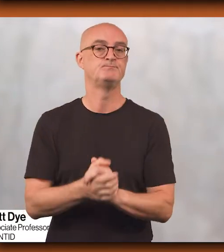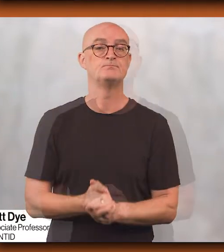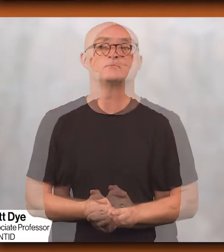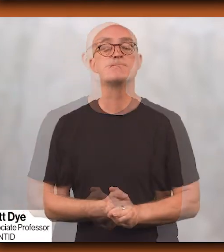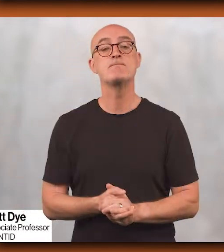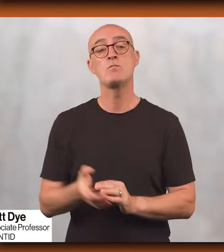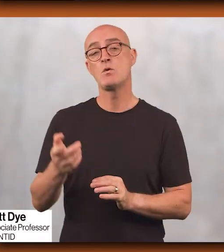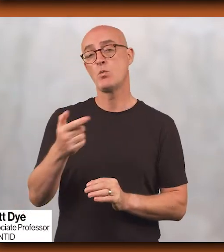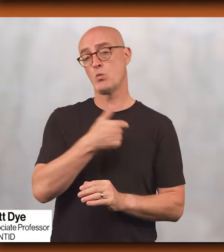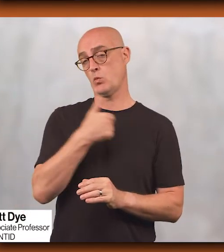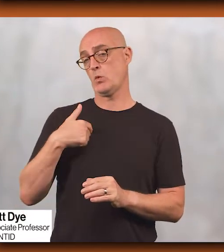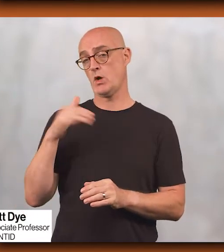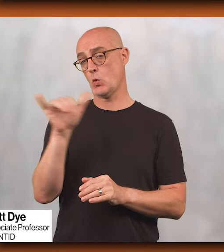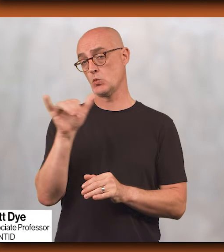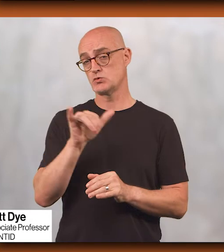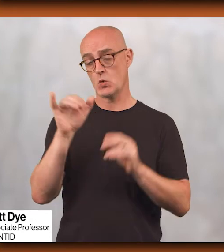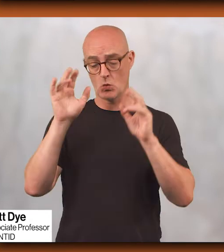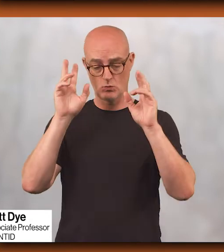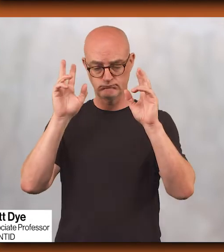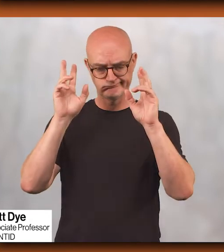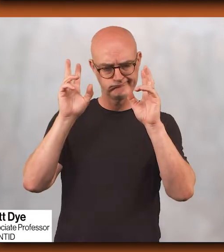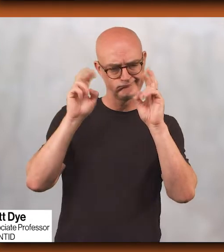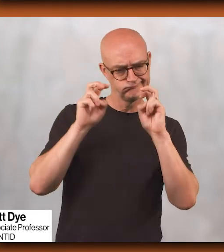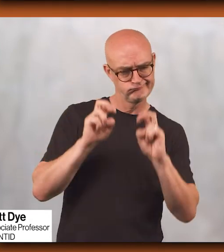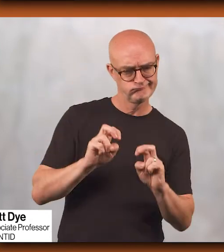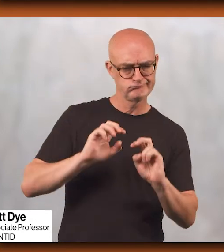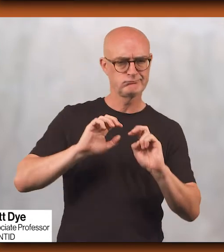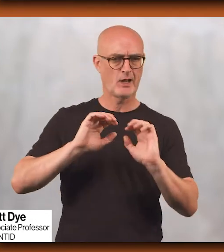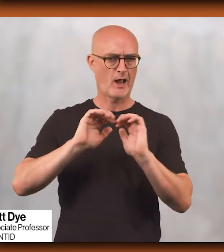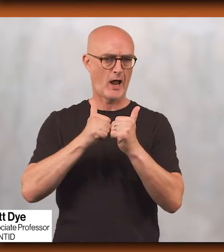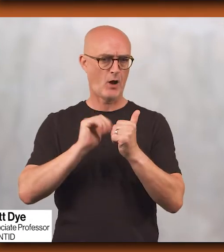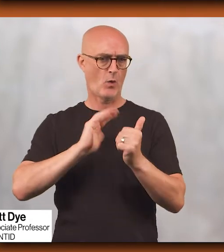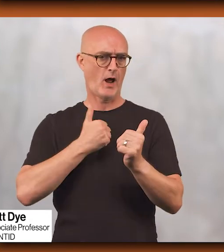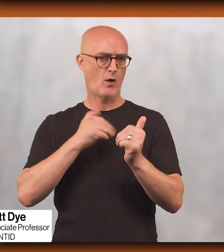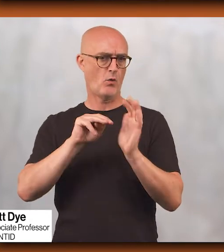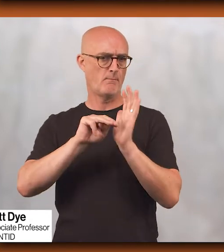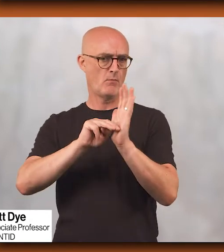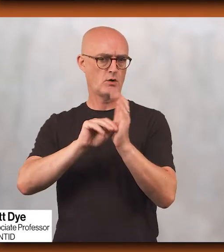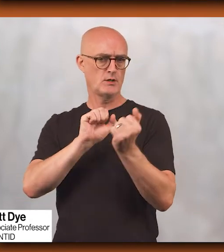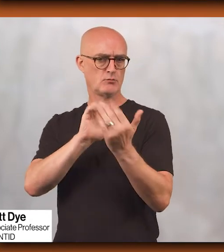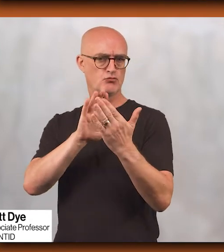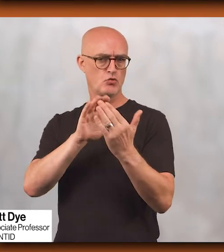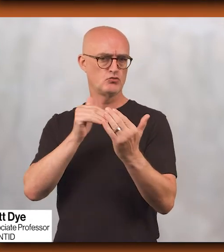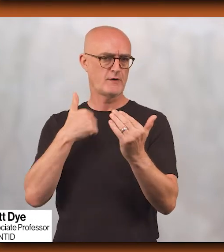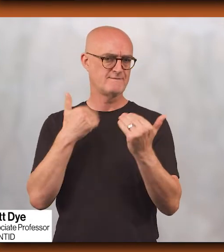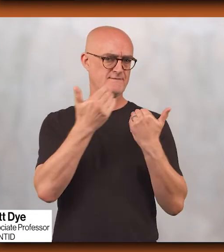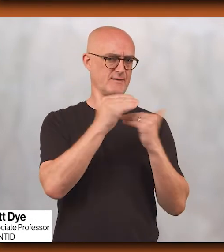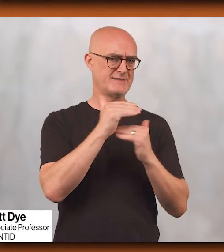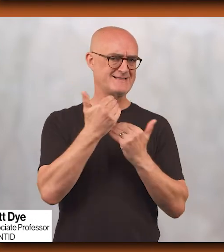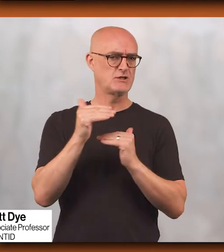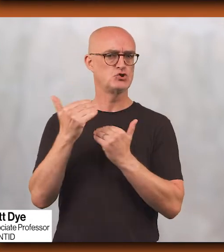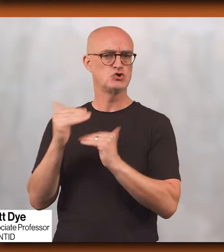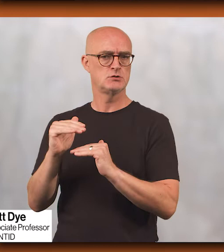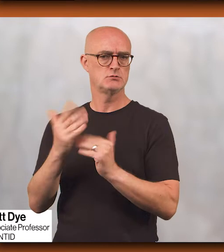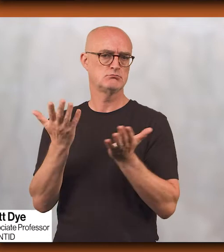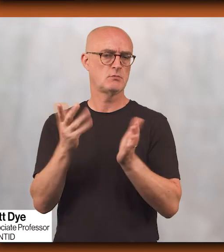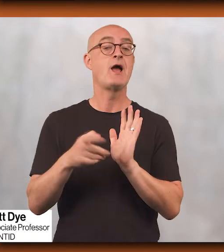to ensure that when two movements look similar in a video, we're getting similar numerical metrics, as well.